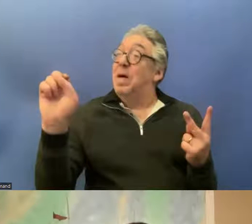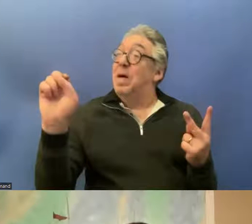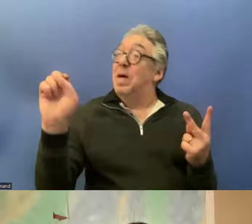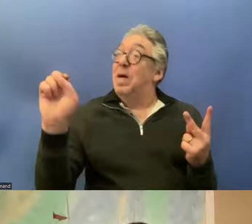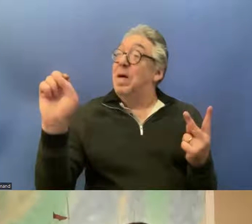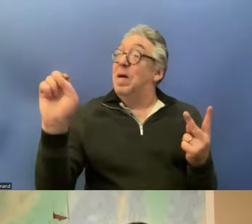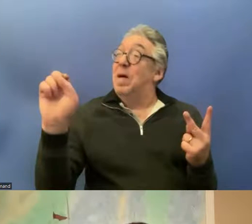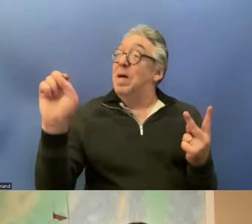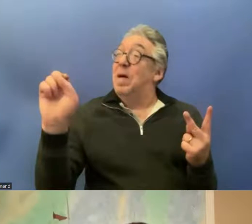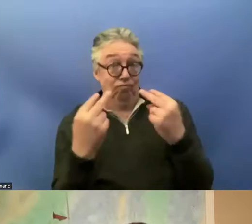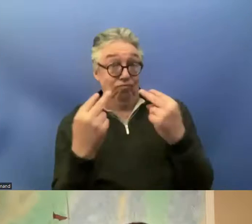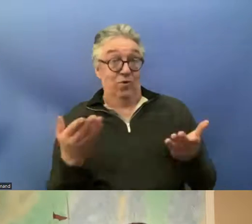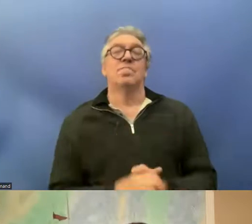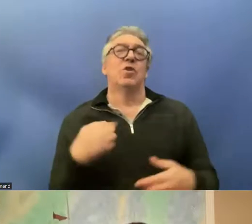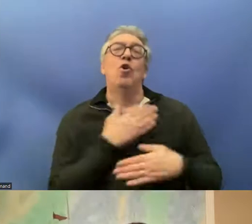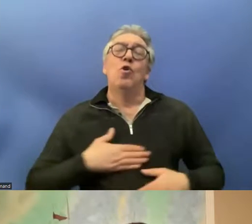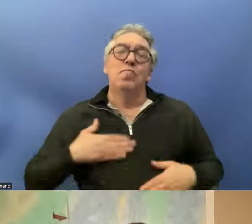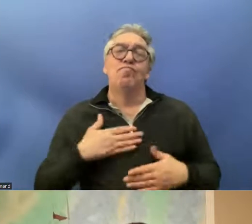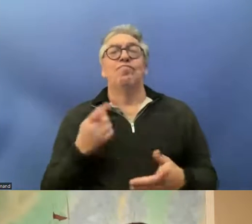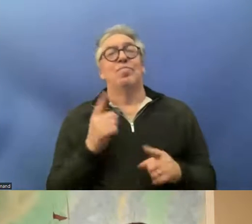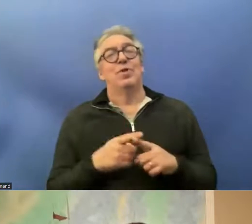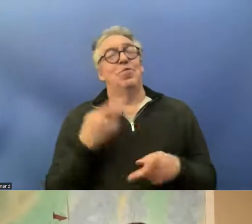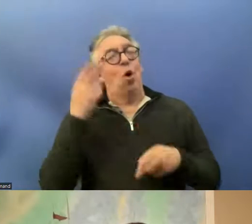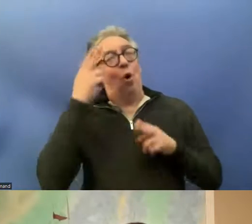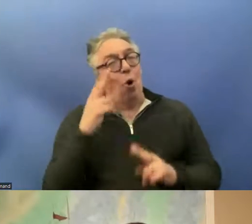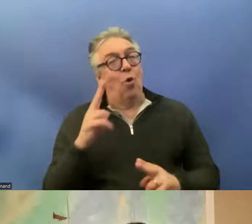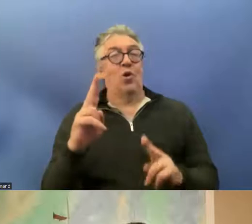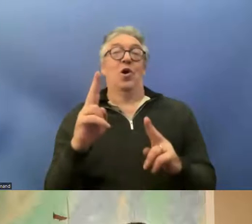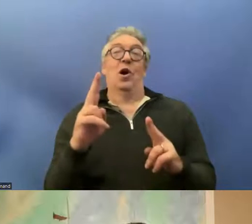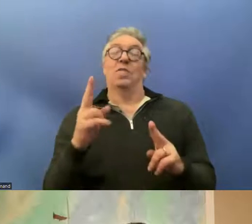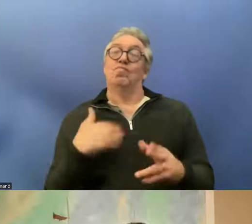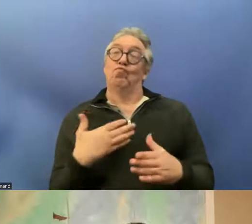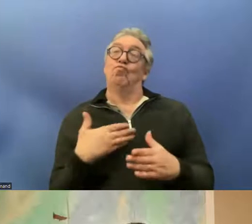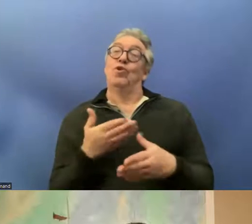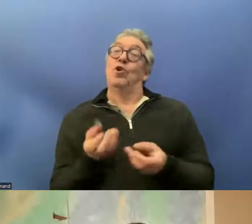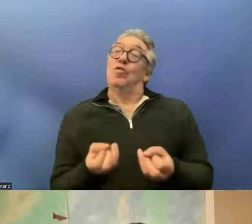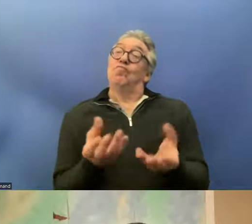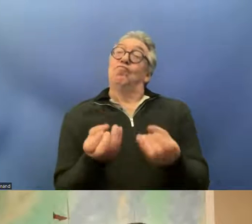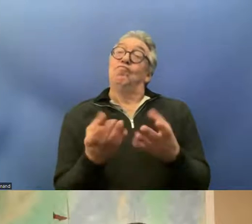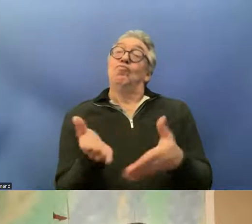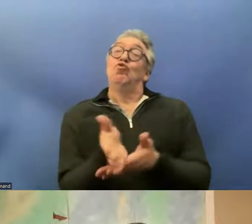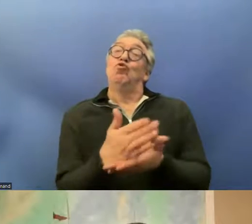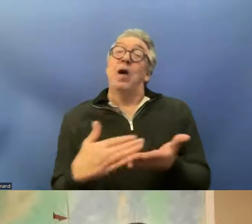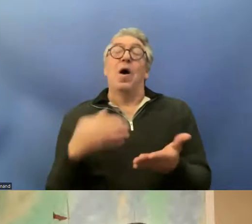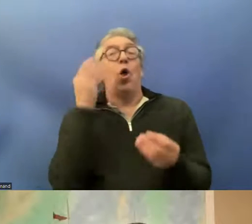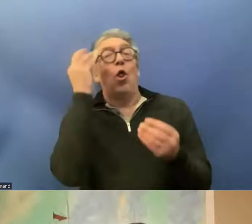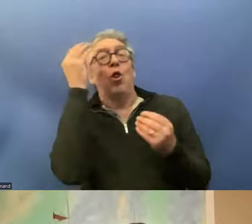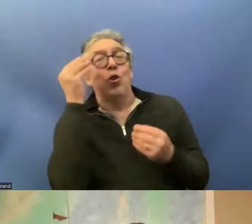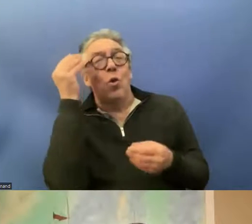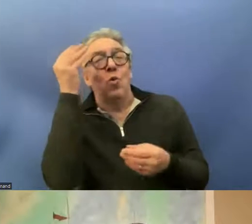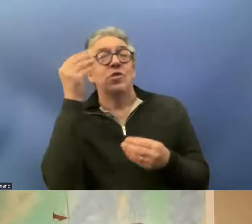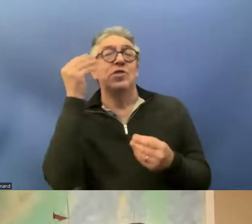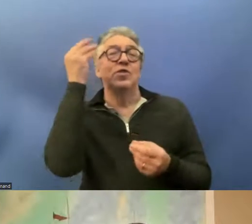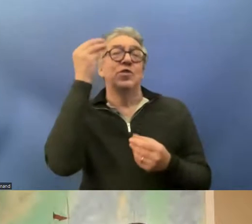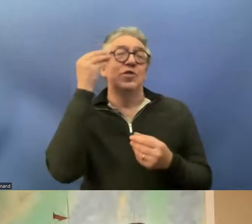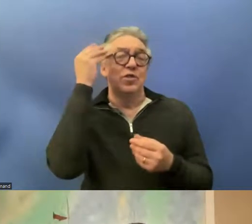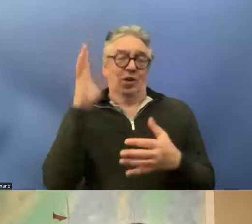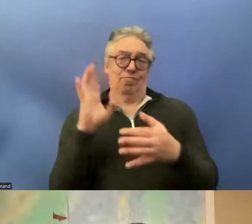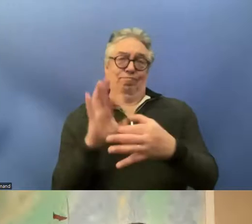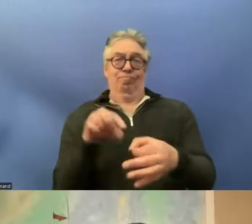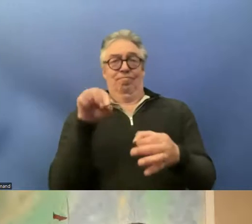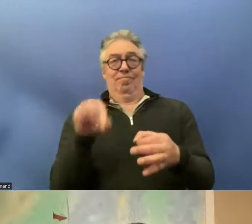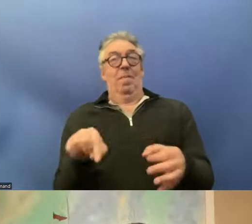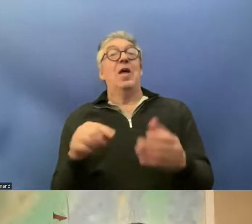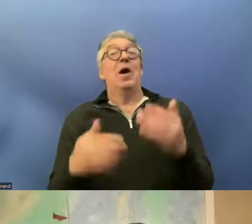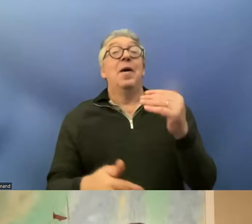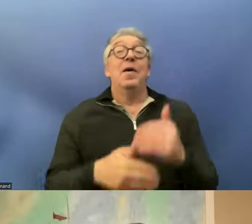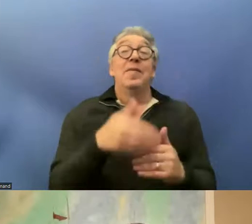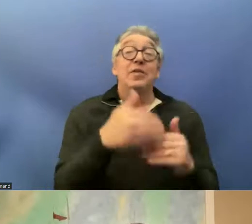It is a great honor for me to be sharing some thoughts and findings around this disability